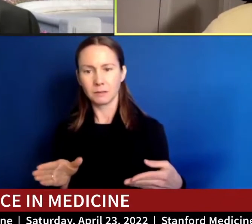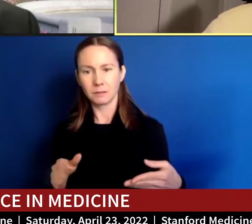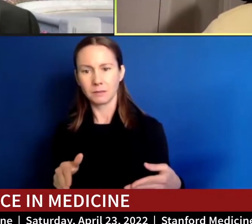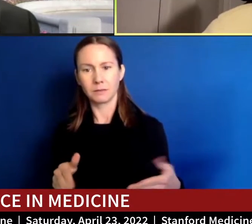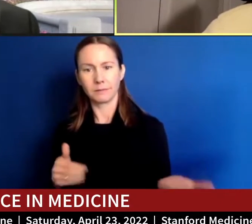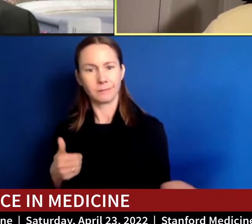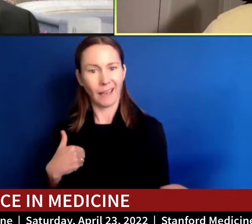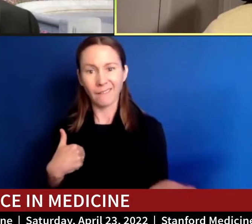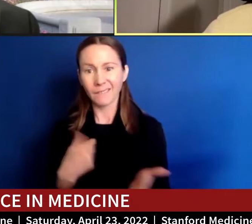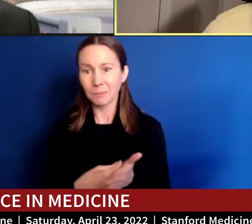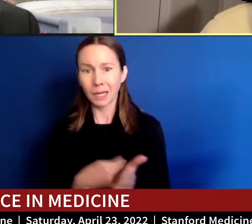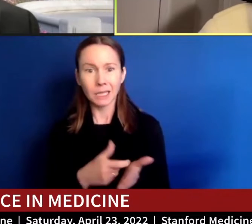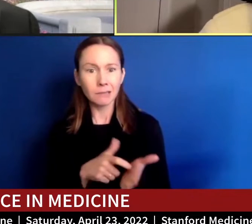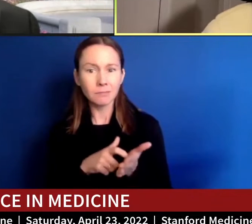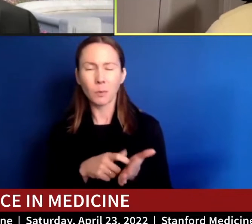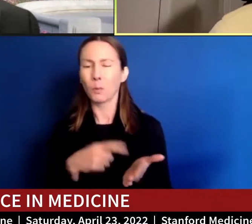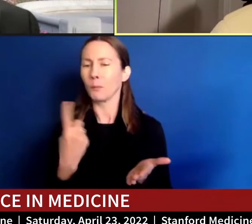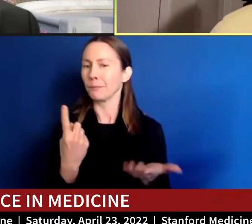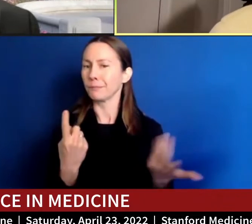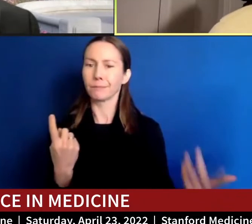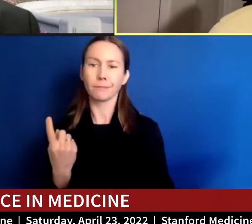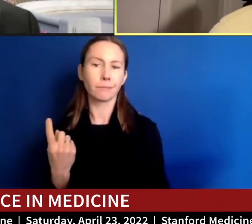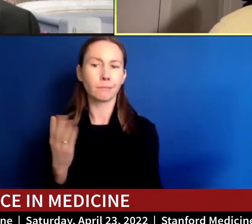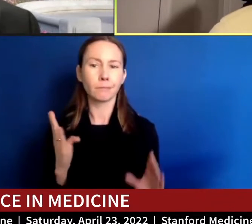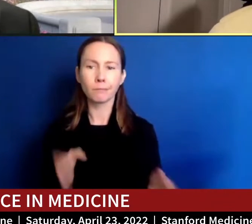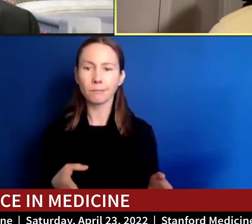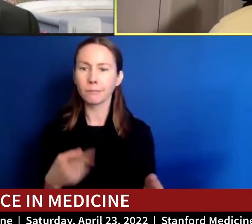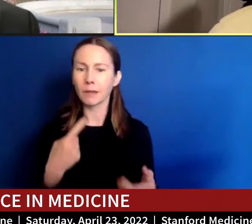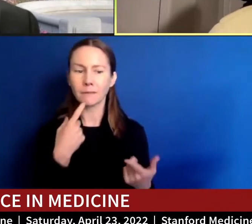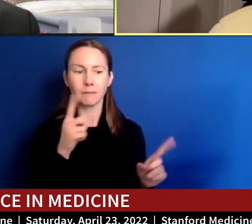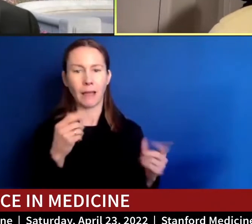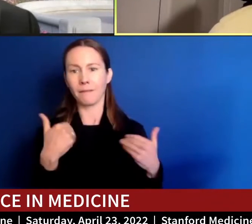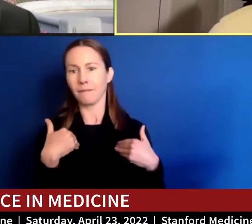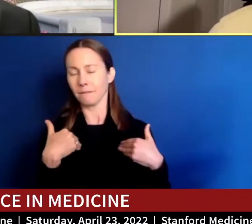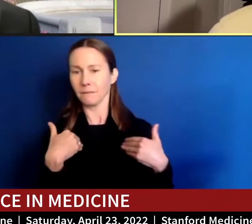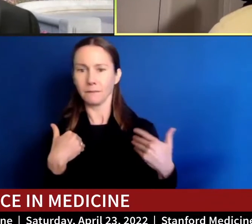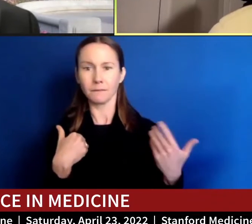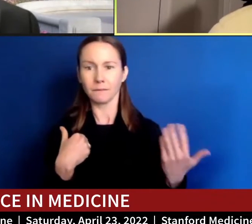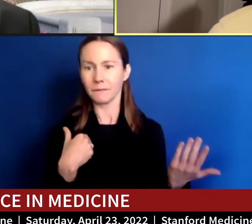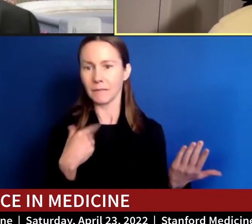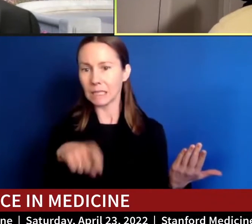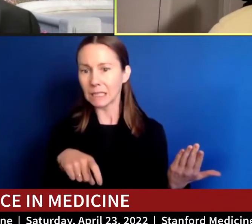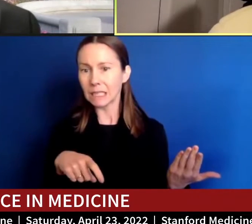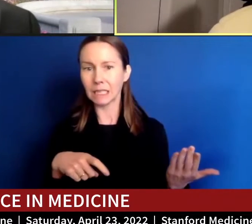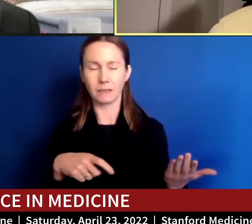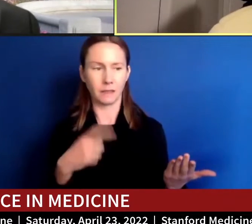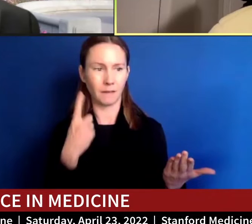they said became available for [indiscernible], disabled people have been pushing for,